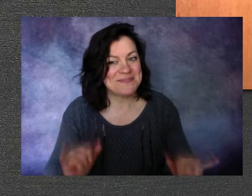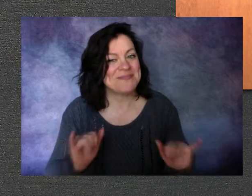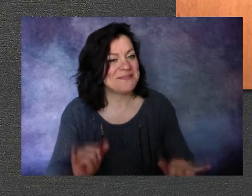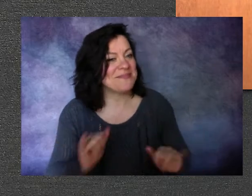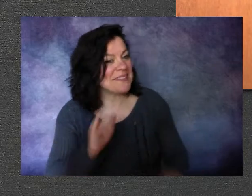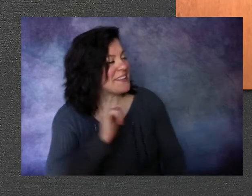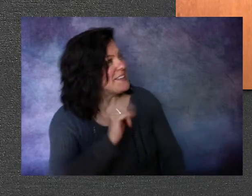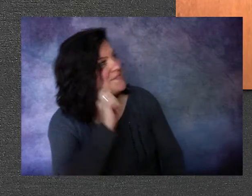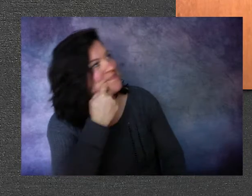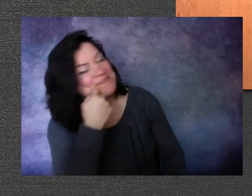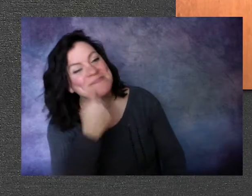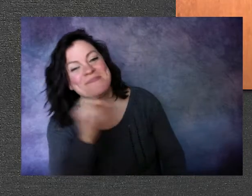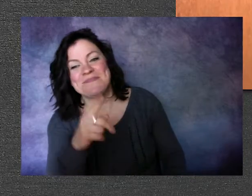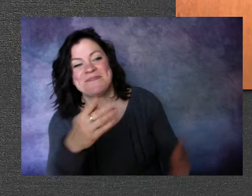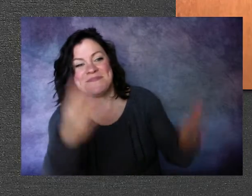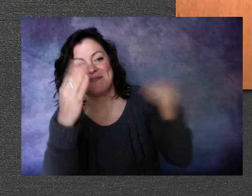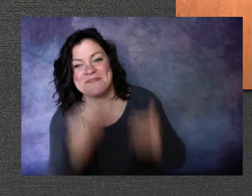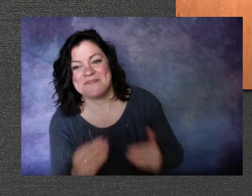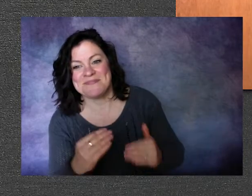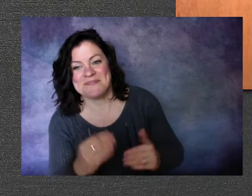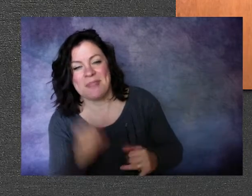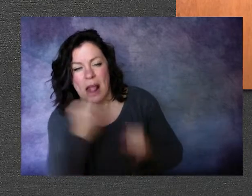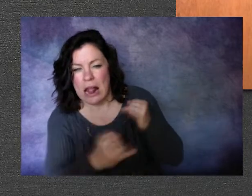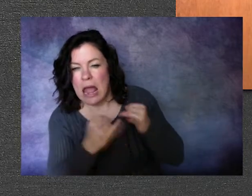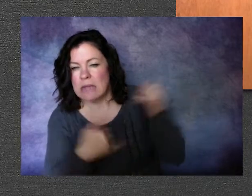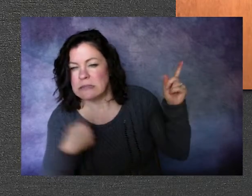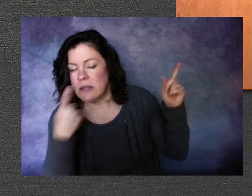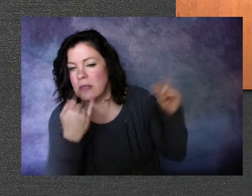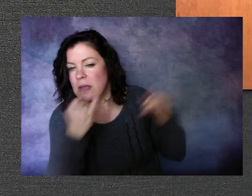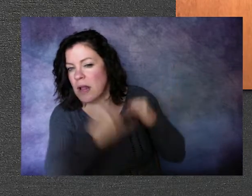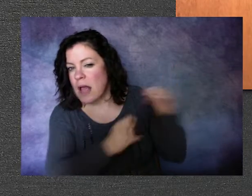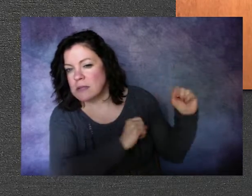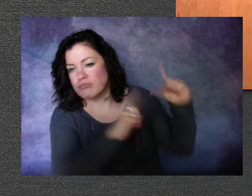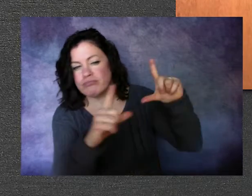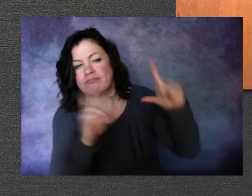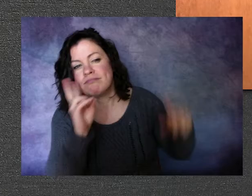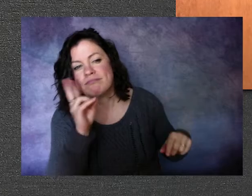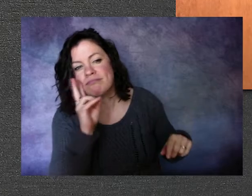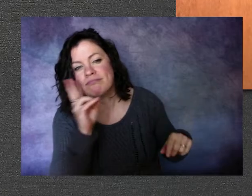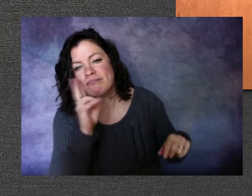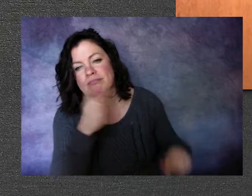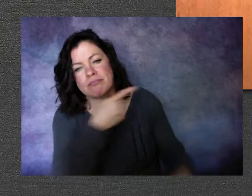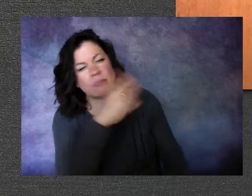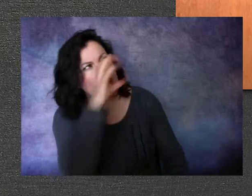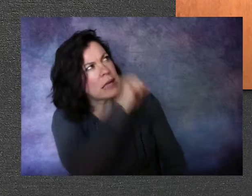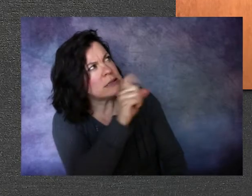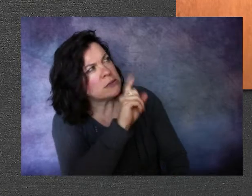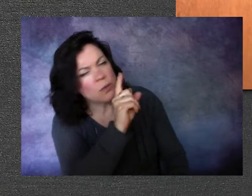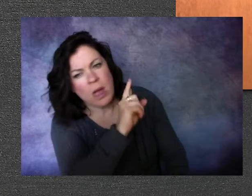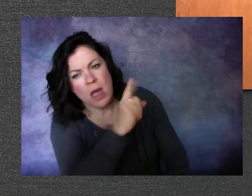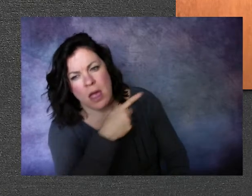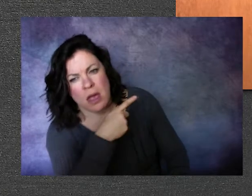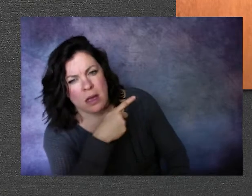Oh my goodness, all right. I think this is George's last stop. So let's guess where he is,